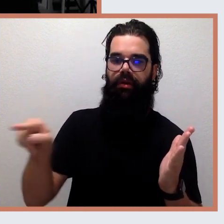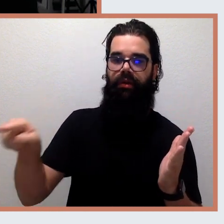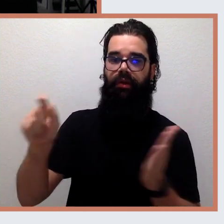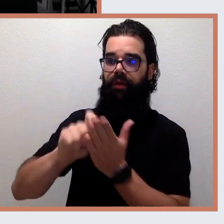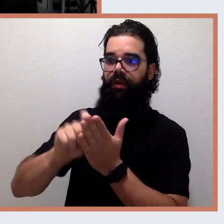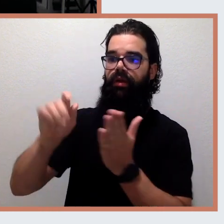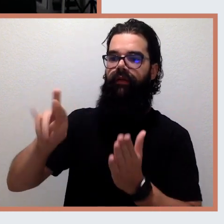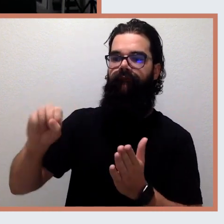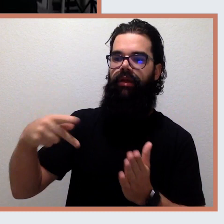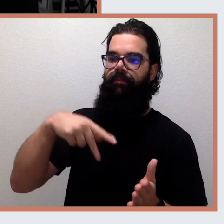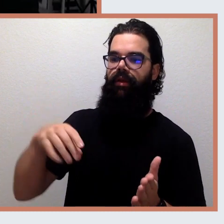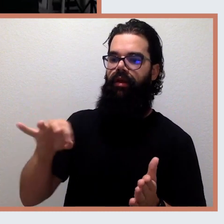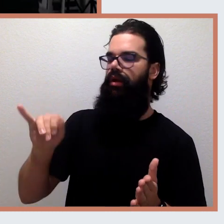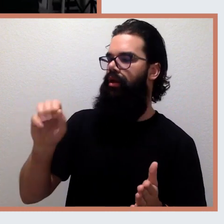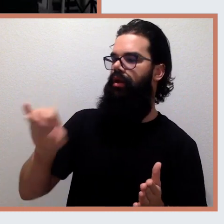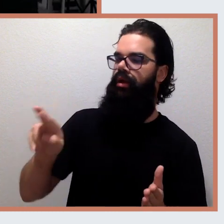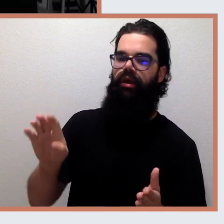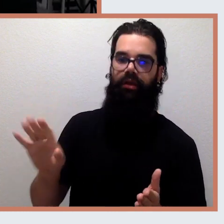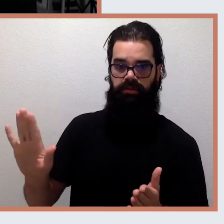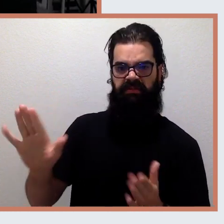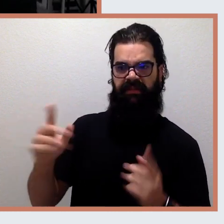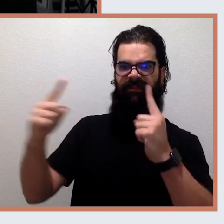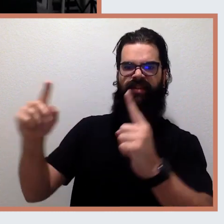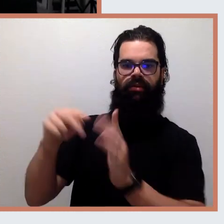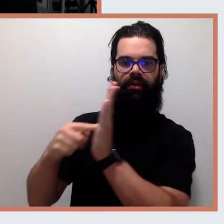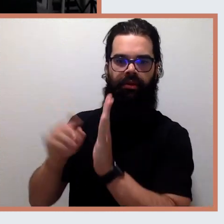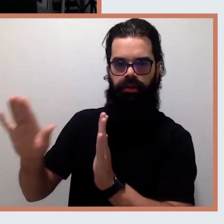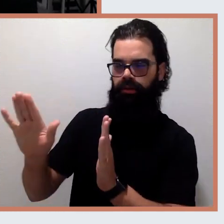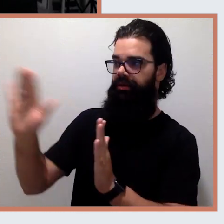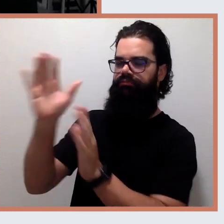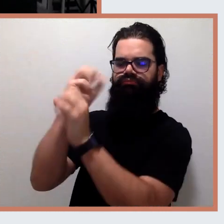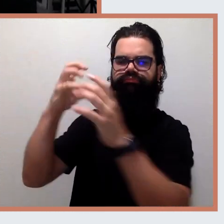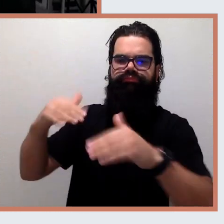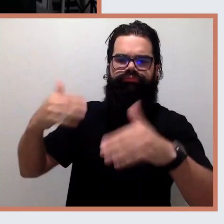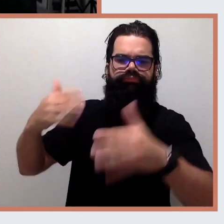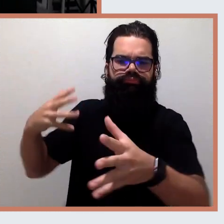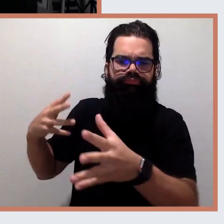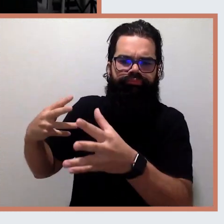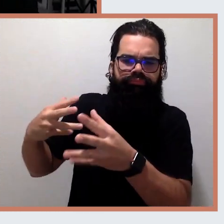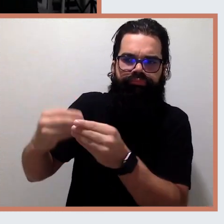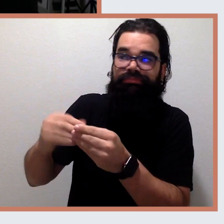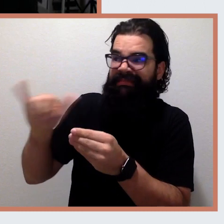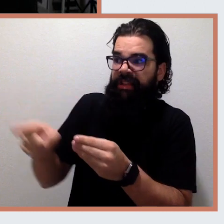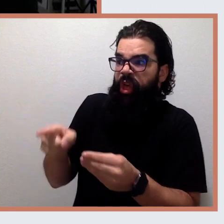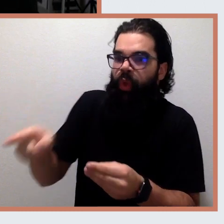she had written for The Fresh Prince of Bel-Air, and she's from Omaha, and her dream was to come back and do a teen soap at home,